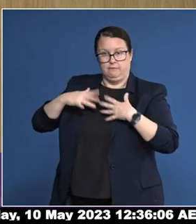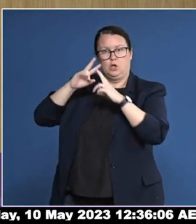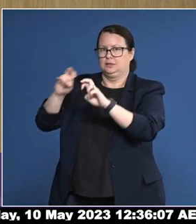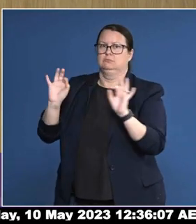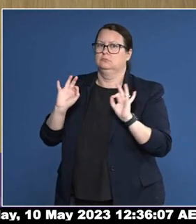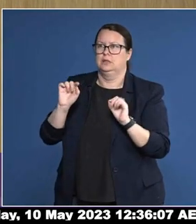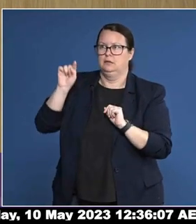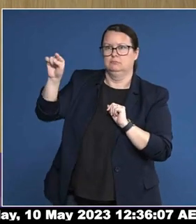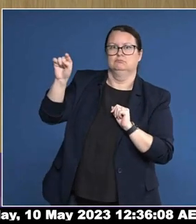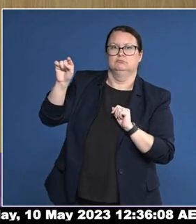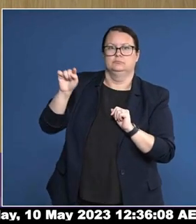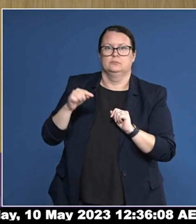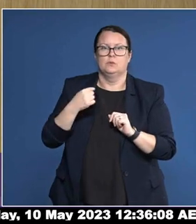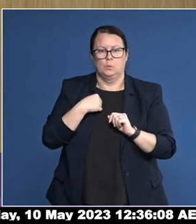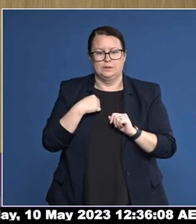That is us - MS EASTMAN: But there was enough - sorry, forgive me for interrupting,